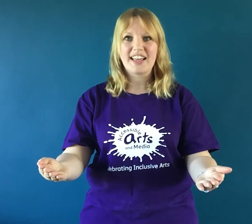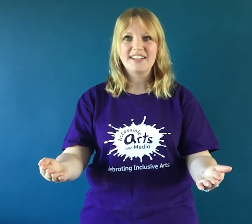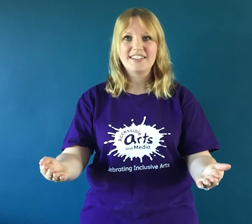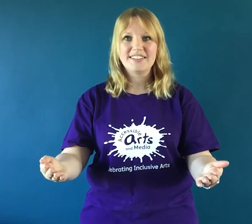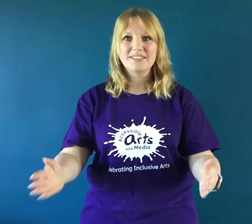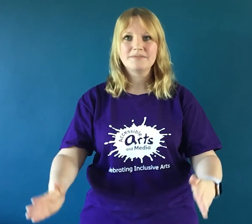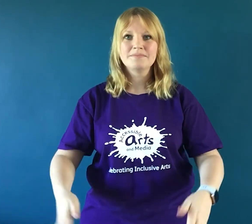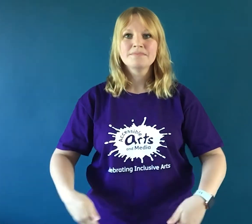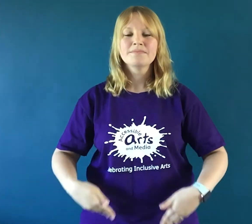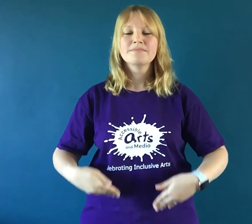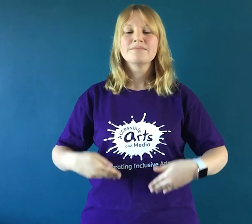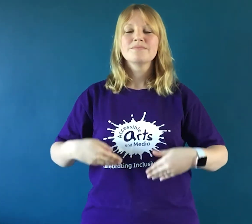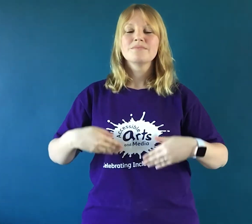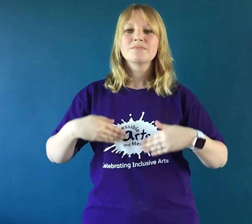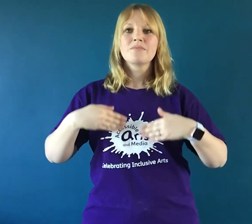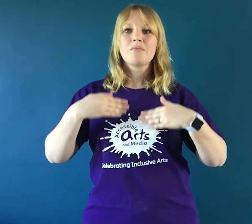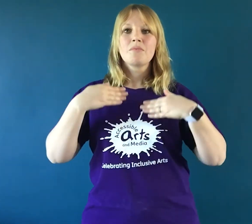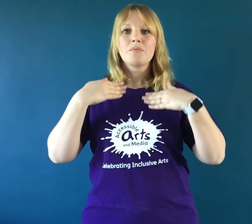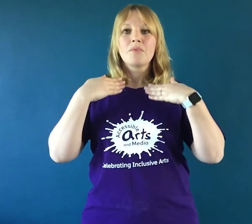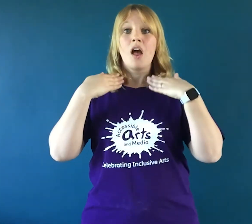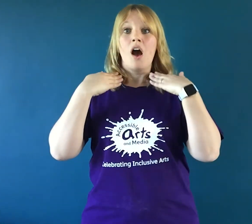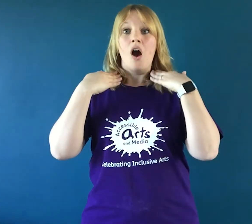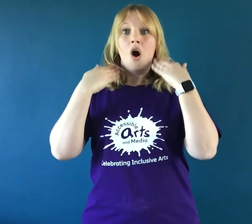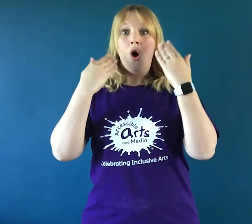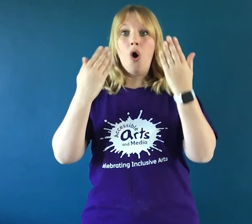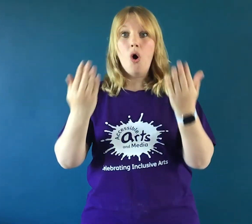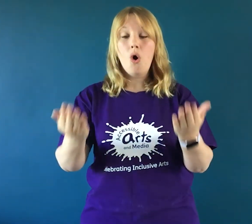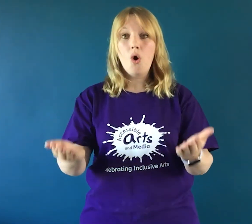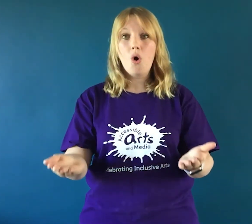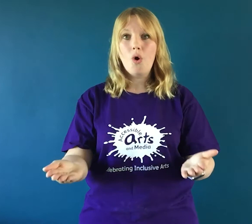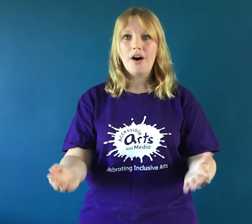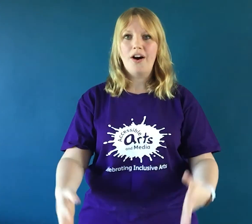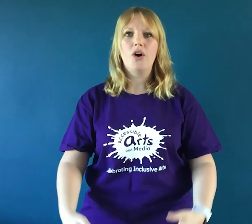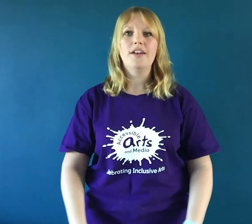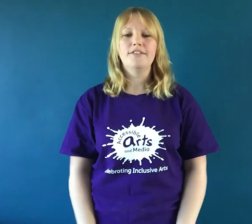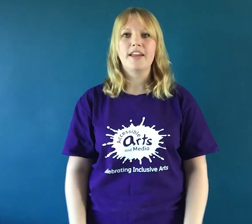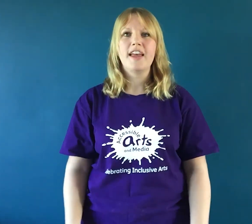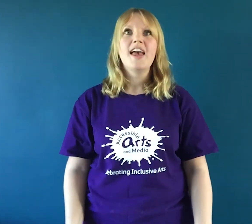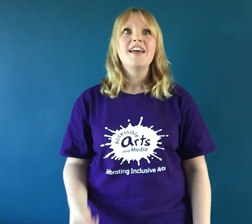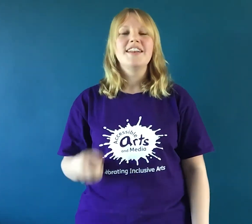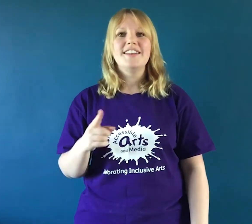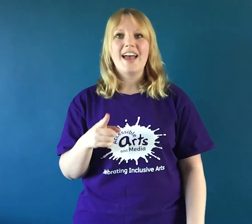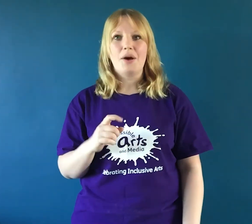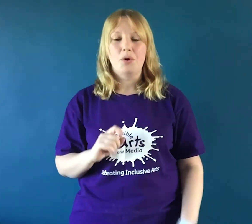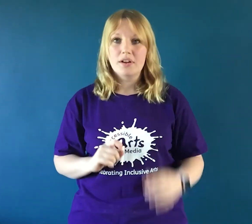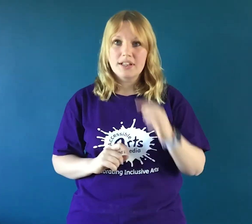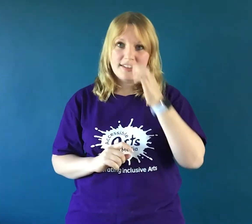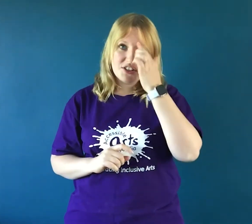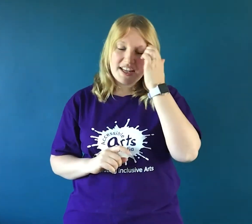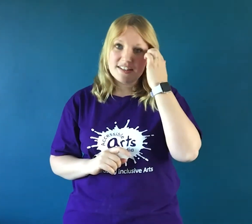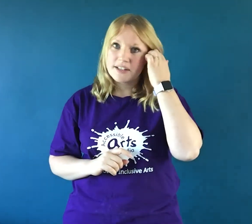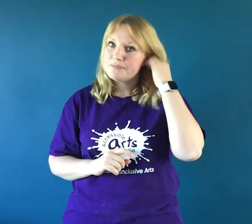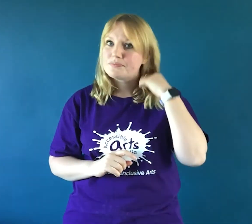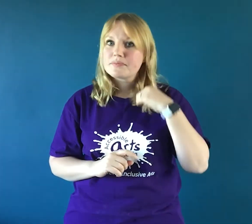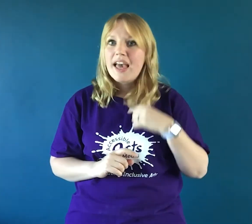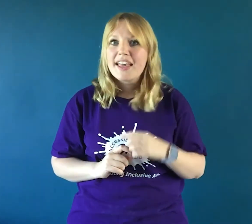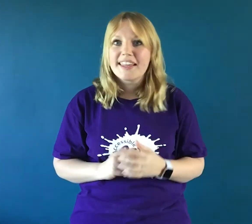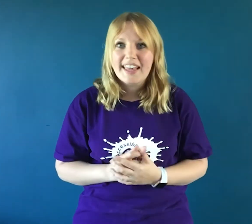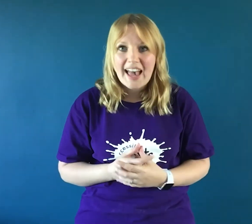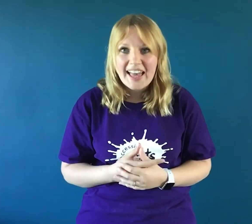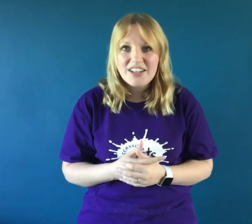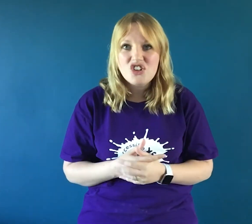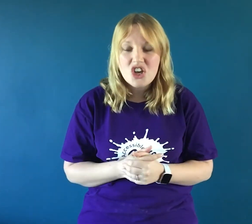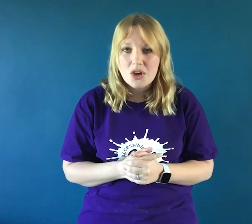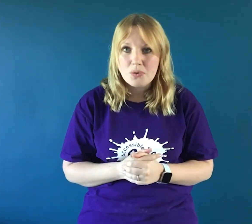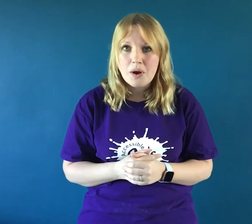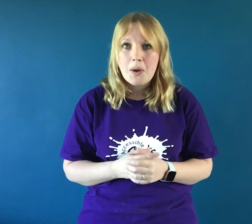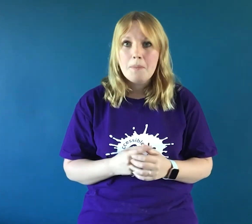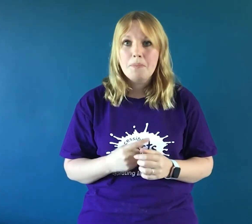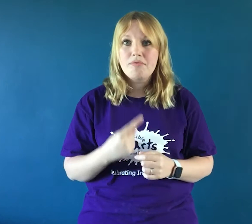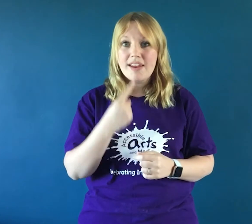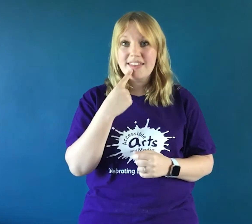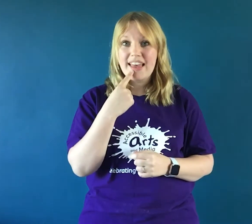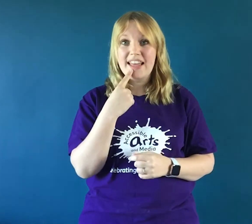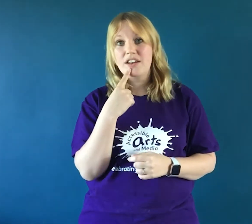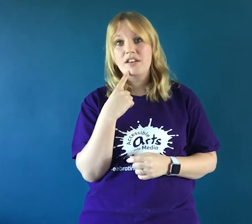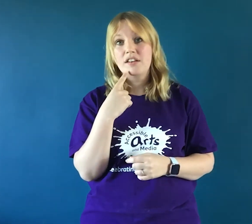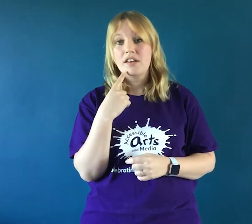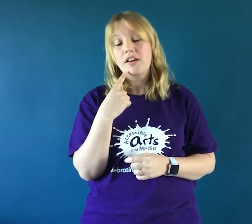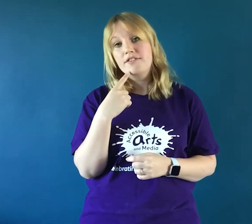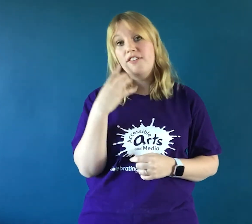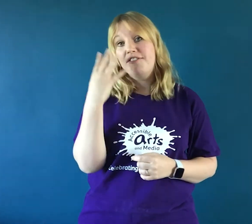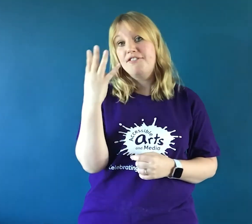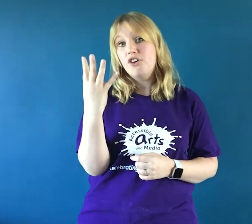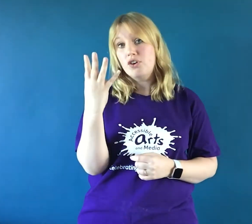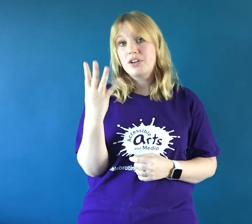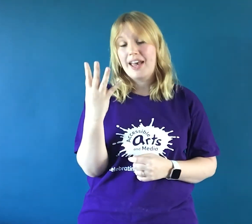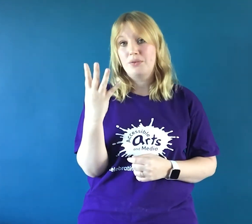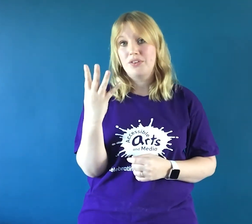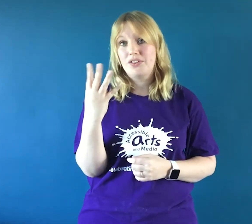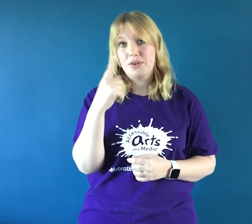it again. Lovely. Now let’s change it. Can you breathe in for four counts so you can